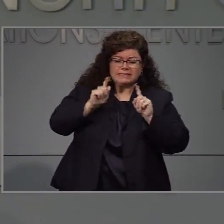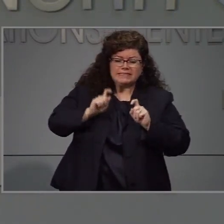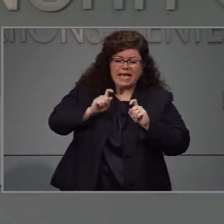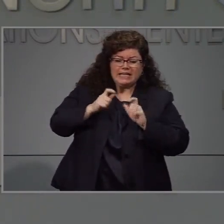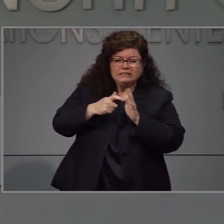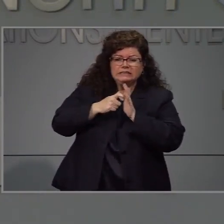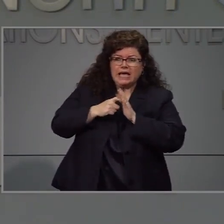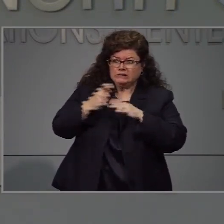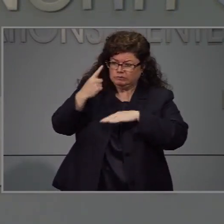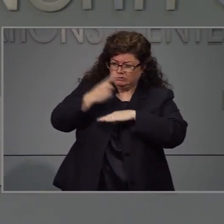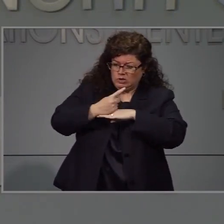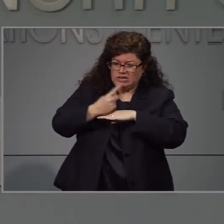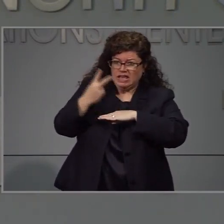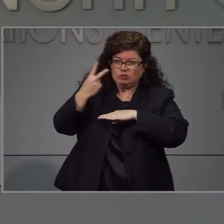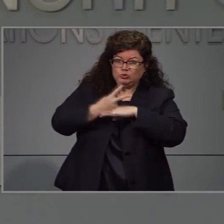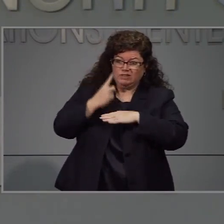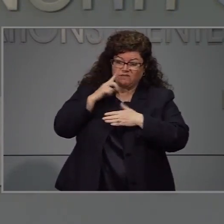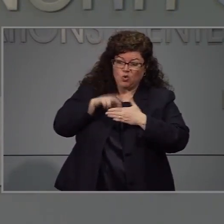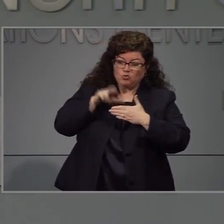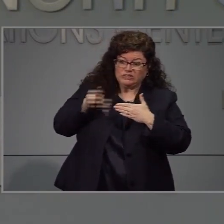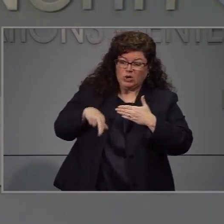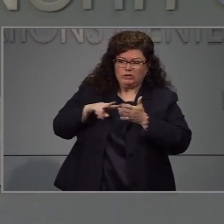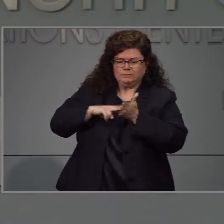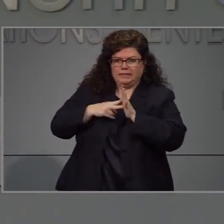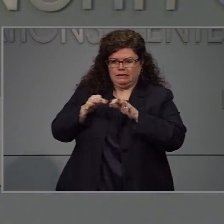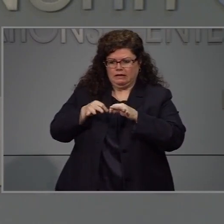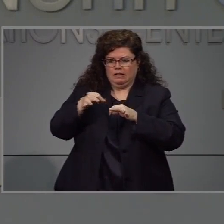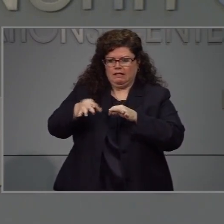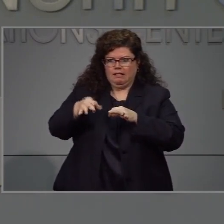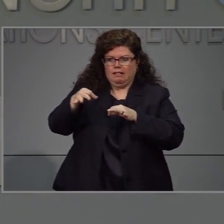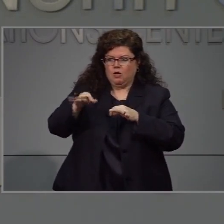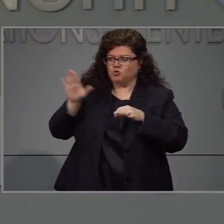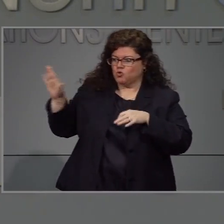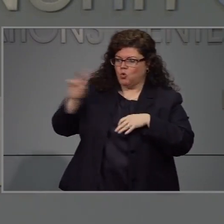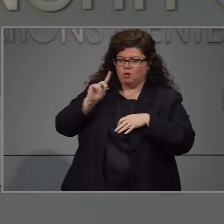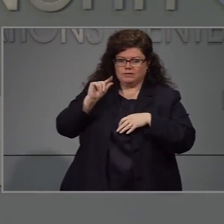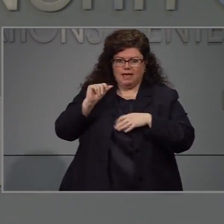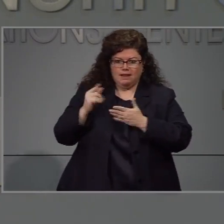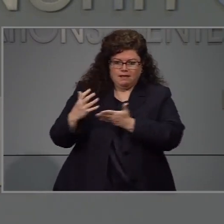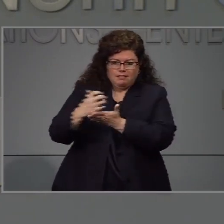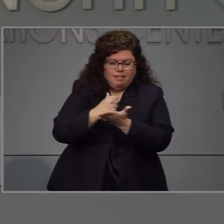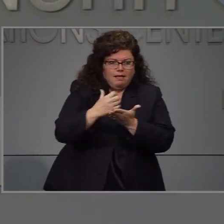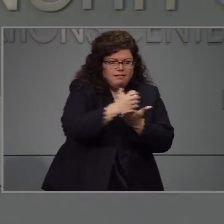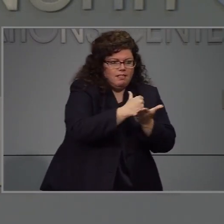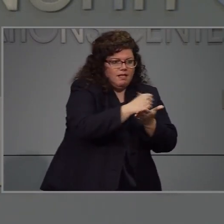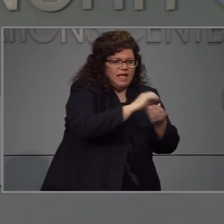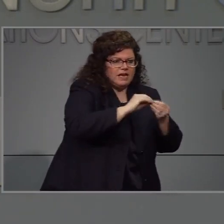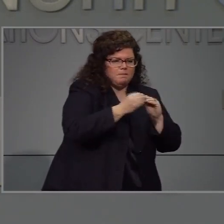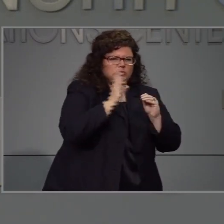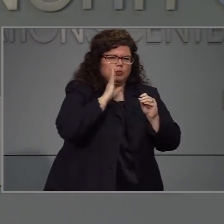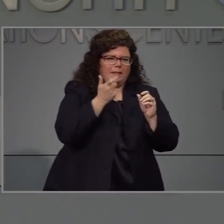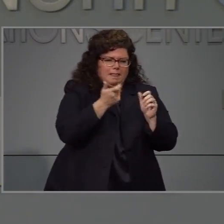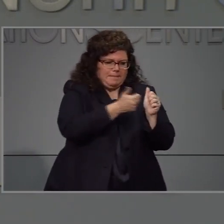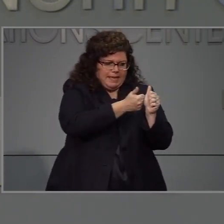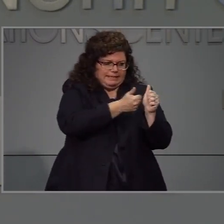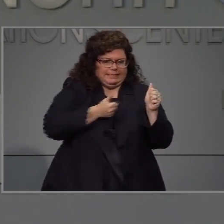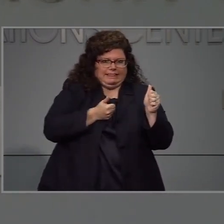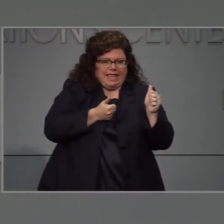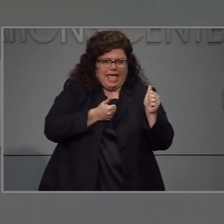CARE AND TESTING THAN ANOTHER THE SIMPLE THE PROCESS. HOW CAN KNOW CONFIDENTLY WHAT THE IMPACT OF SAY ONE WORD BEFORE WE MOVE INTO A FEW EVEN THOUGH